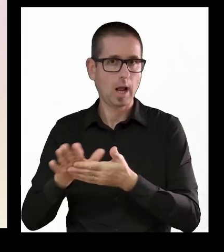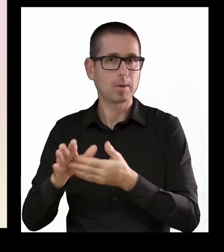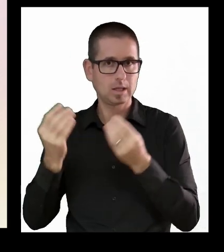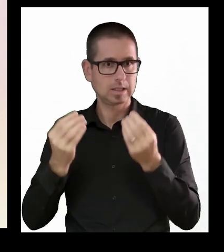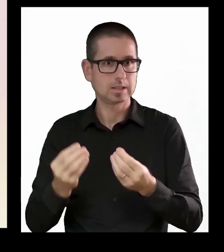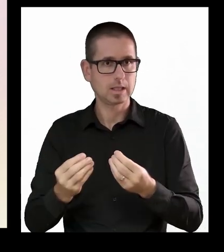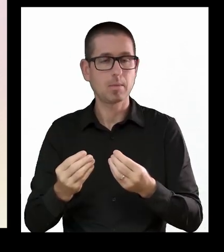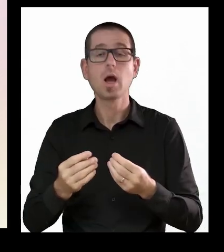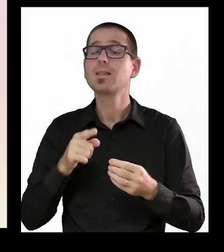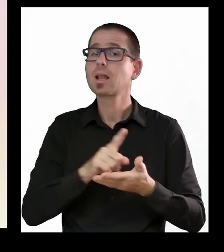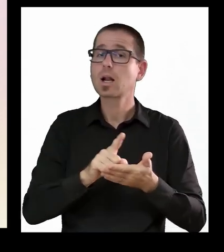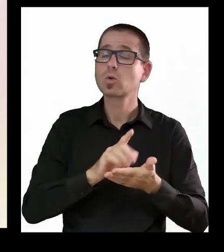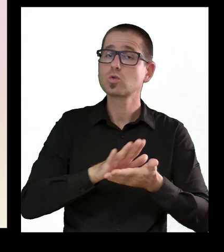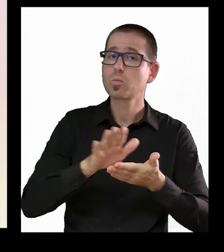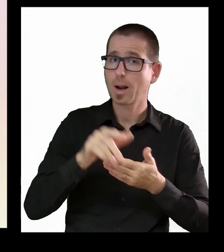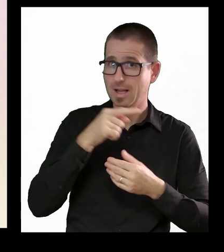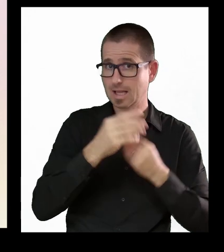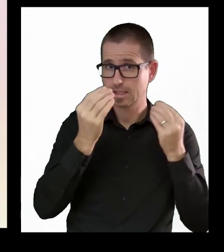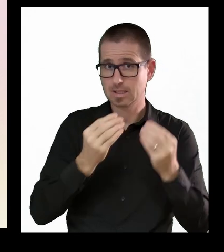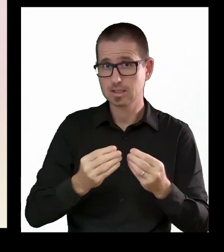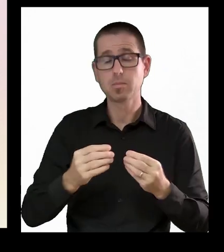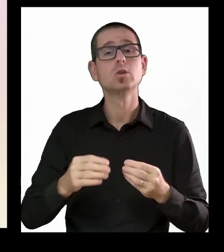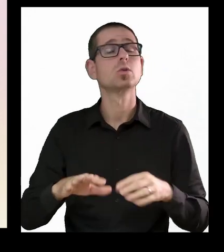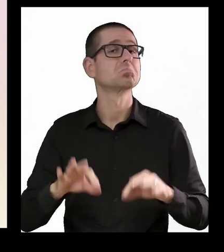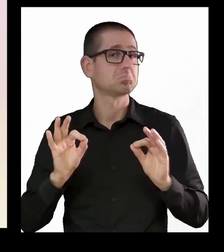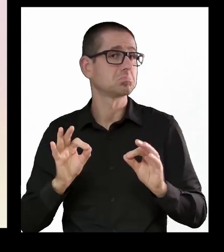system they were founded, they found themselves confidently.